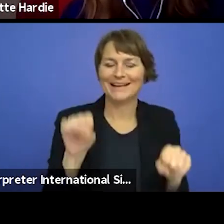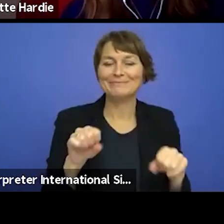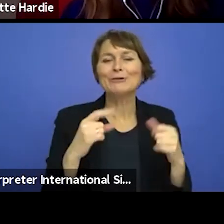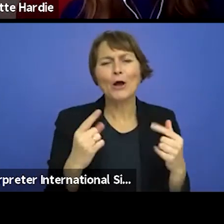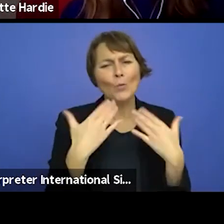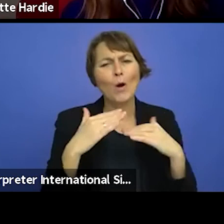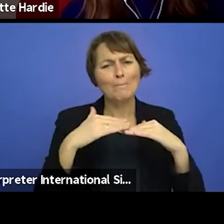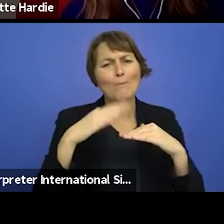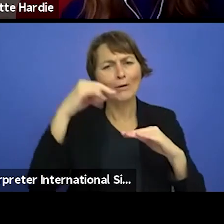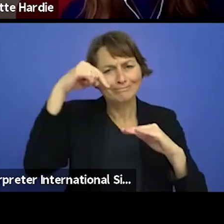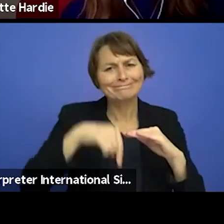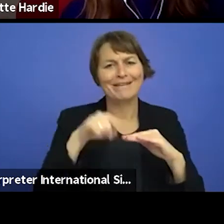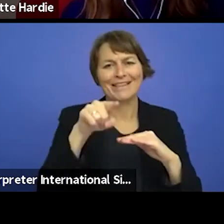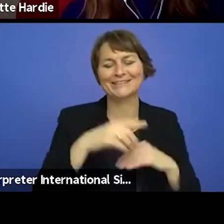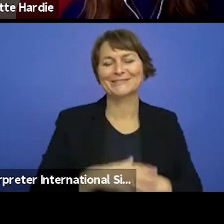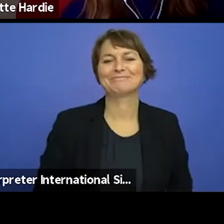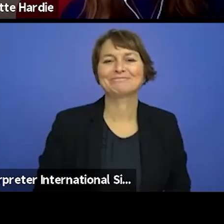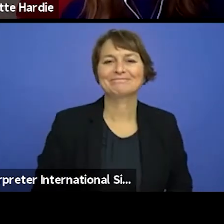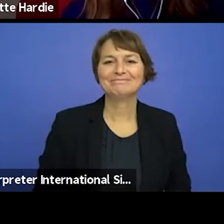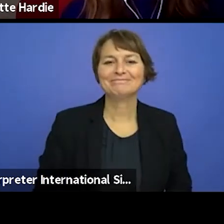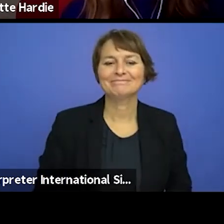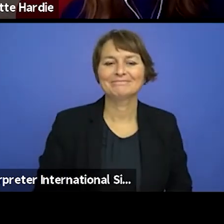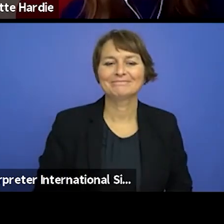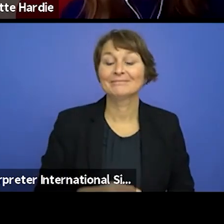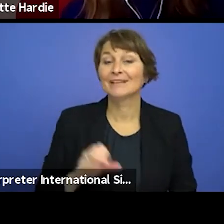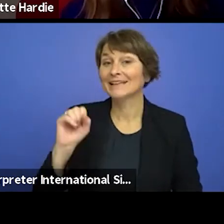about that basically. And this is all about the breakout rooms, to hear the voices of the